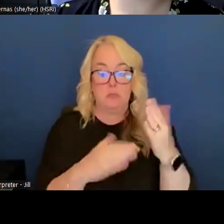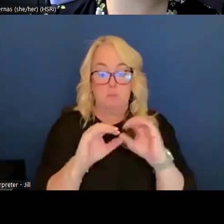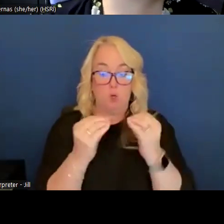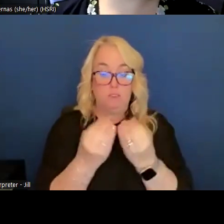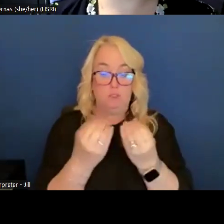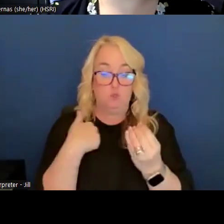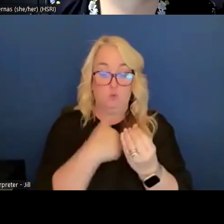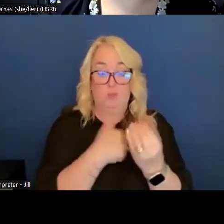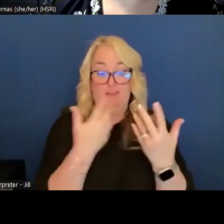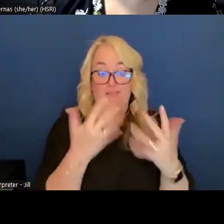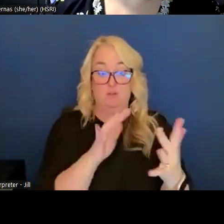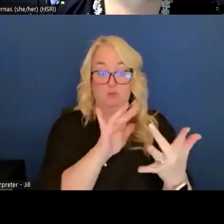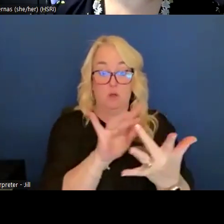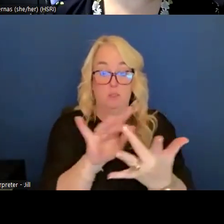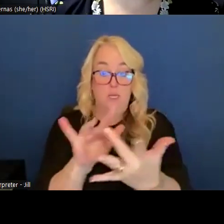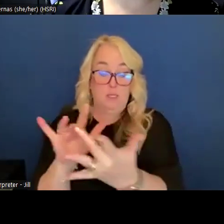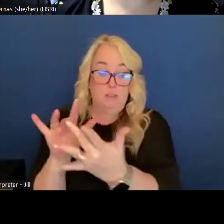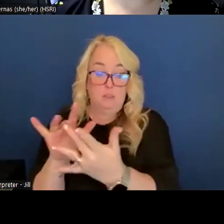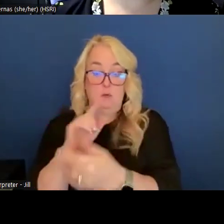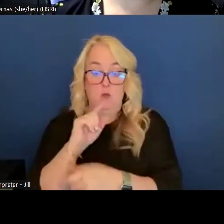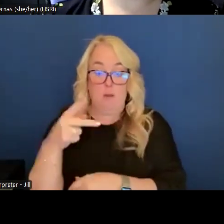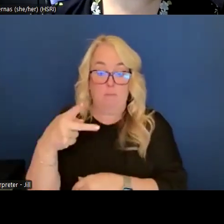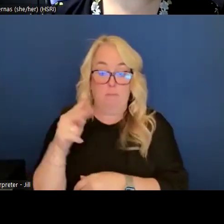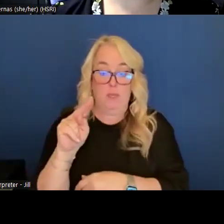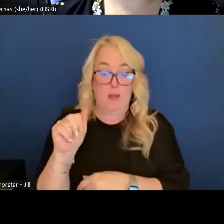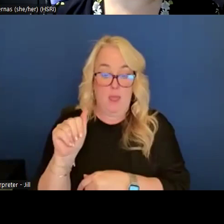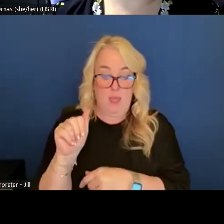reached out, to are the P&A systems. So your disability